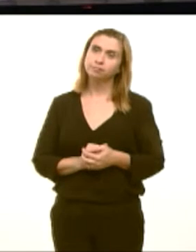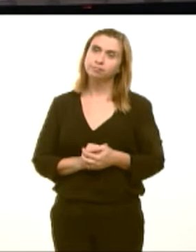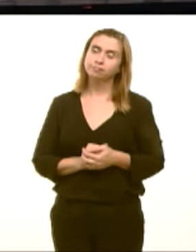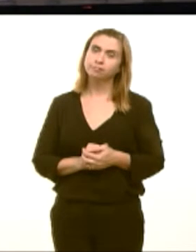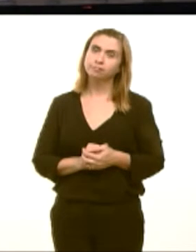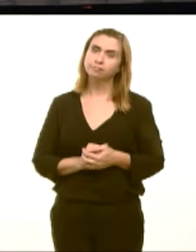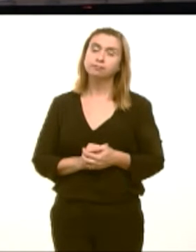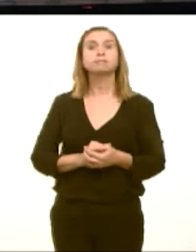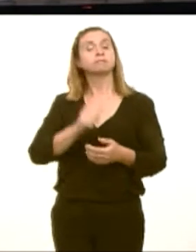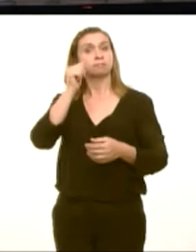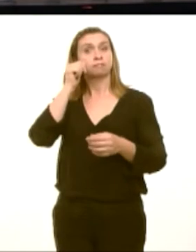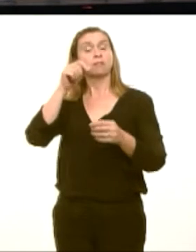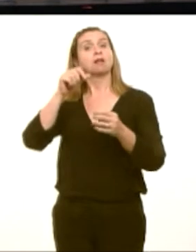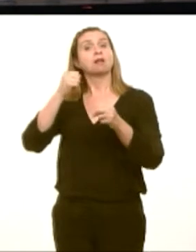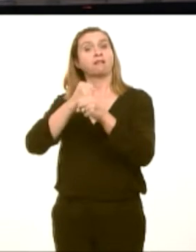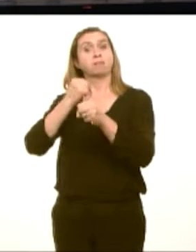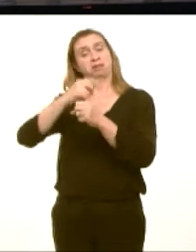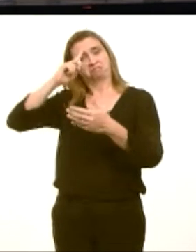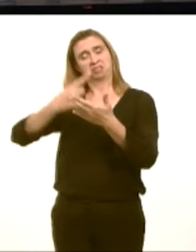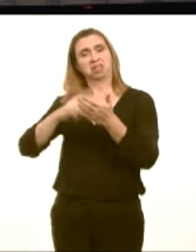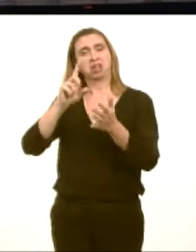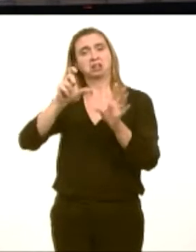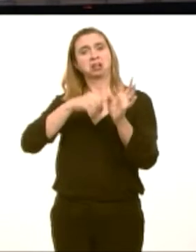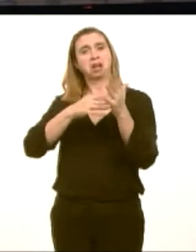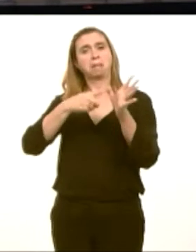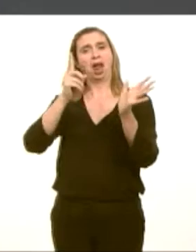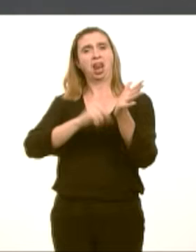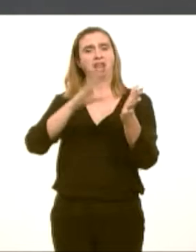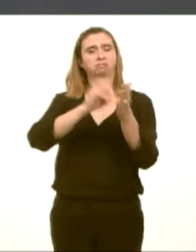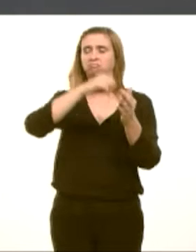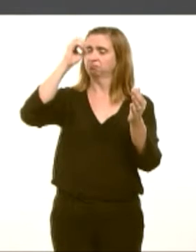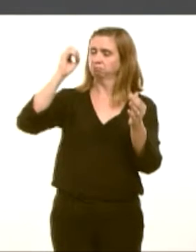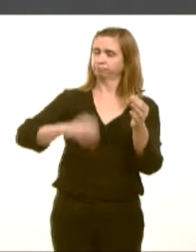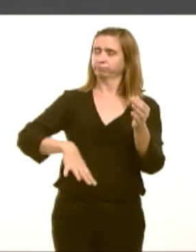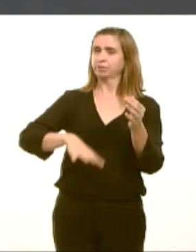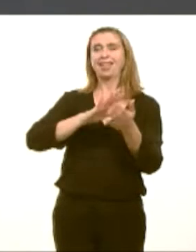Cymru ac awgrym adroddiad Dr Haydn Edwards ar ran y Llywodraeth ei hun i greu tri chorff